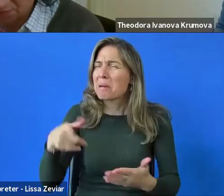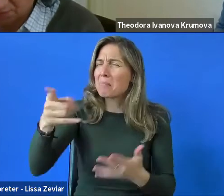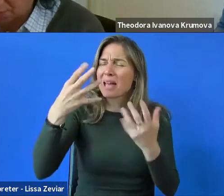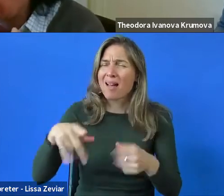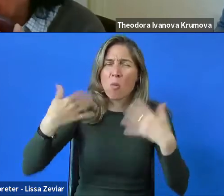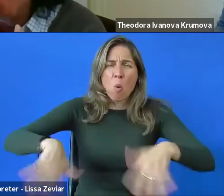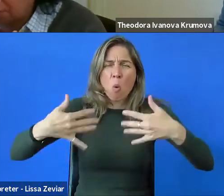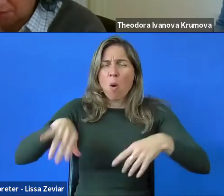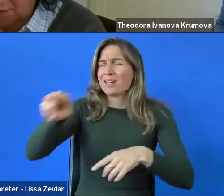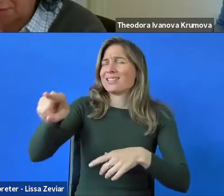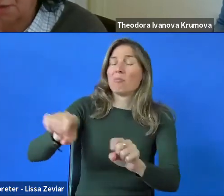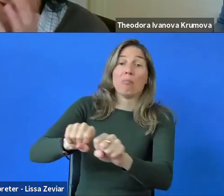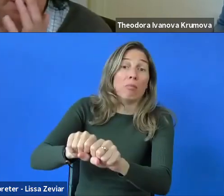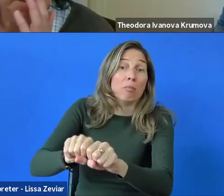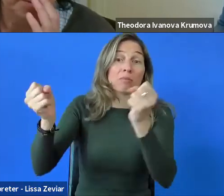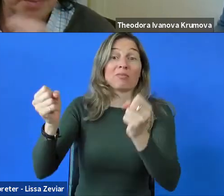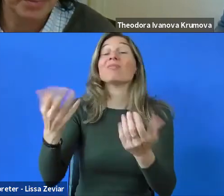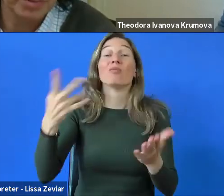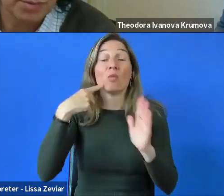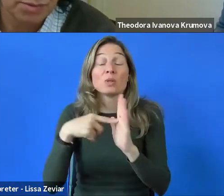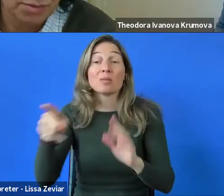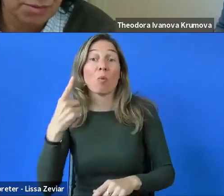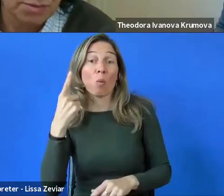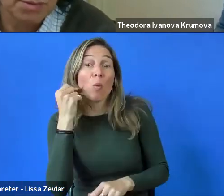In our case, Women with Disabilities Human Rights.